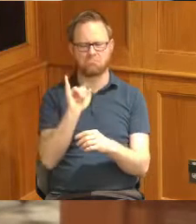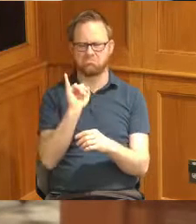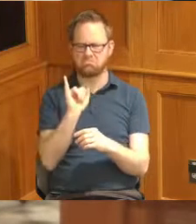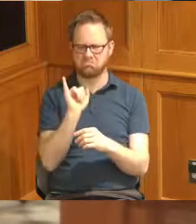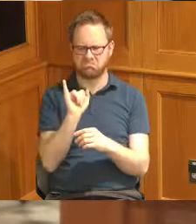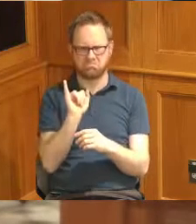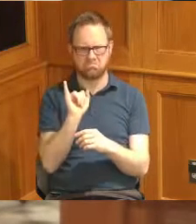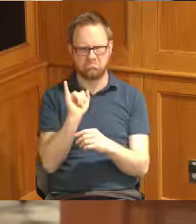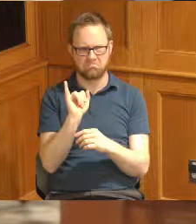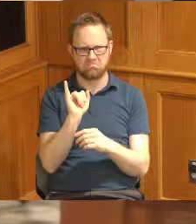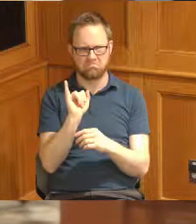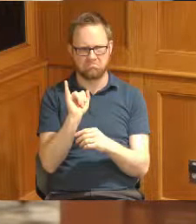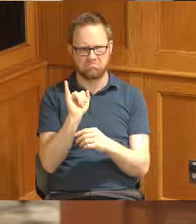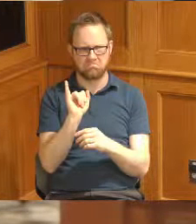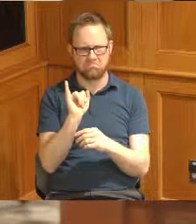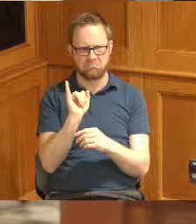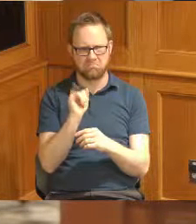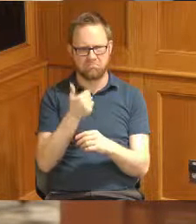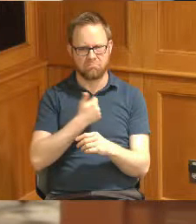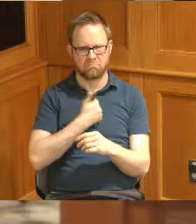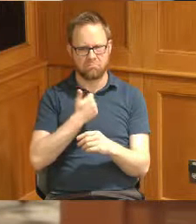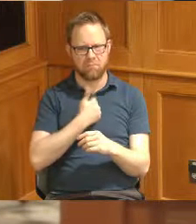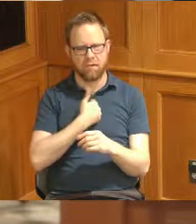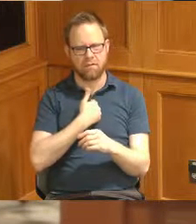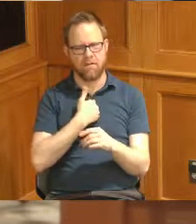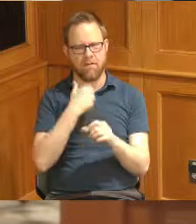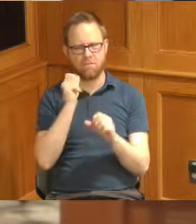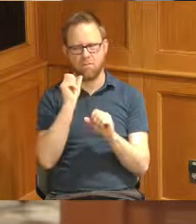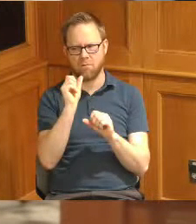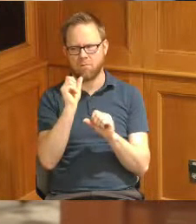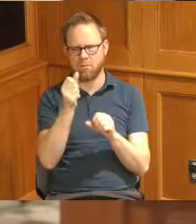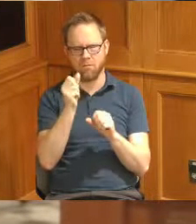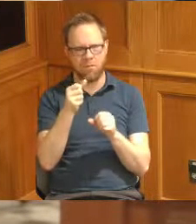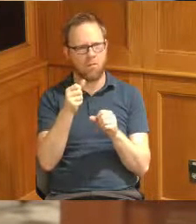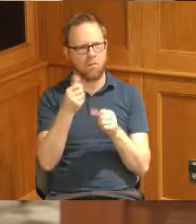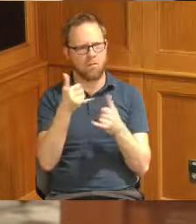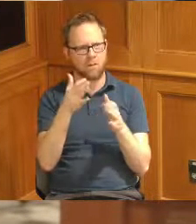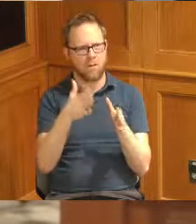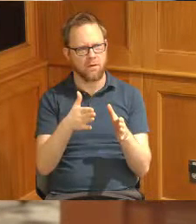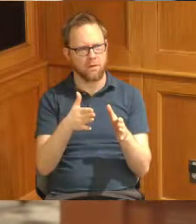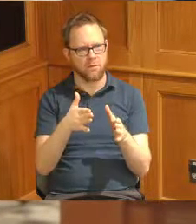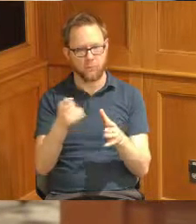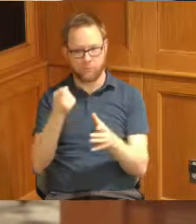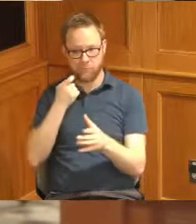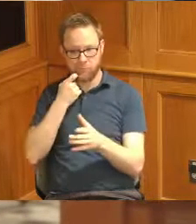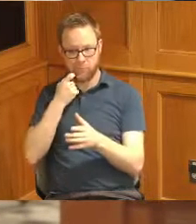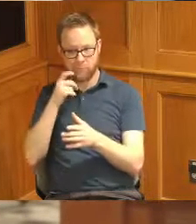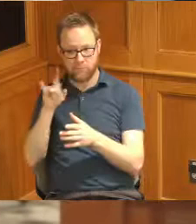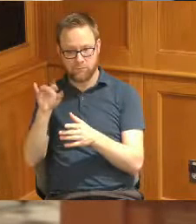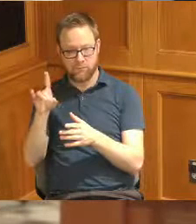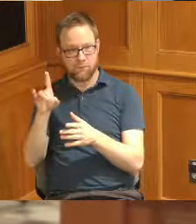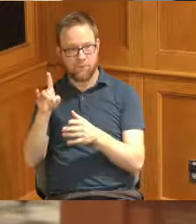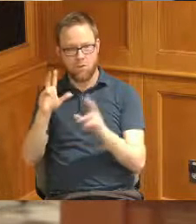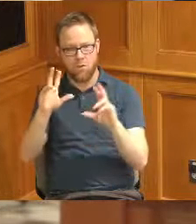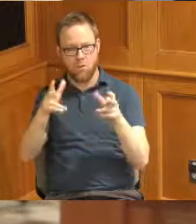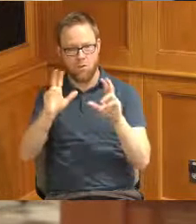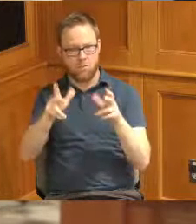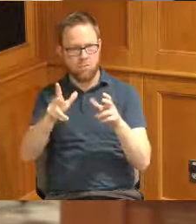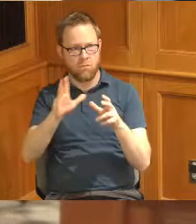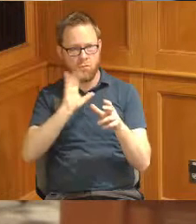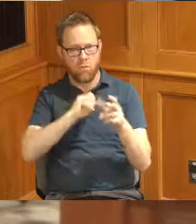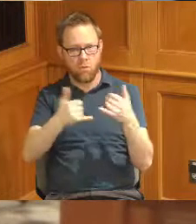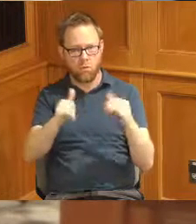as a ex-baller mm-hmm which just did oh ballers we never realized women we never